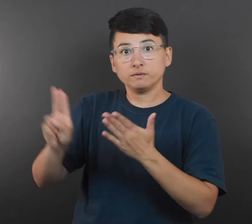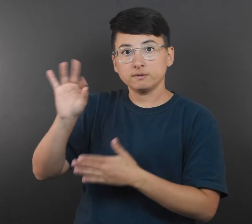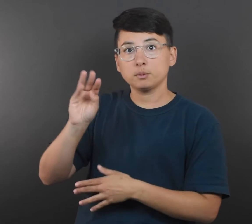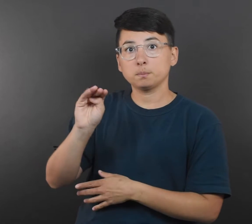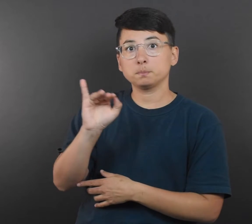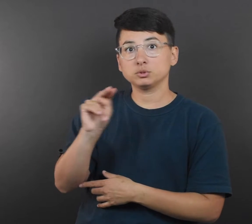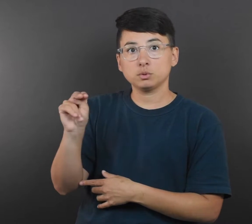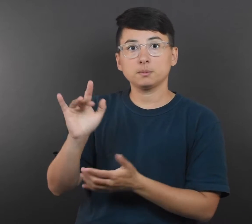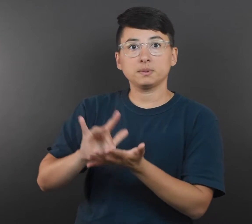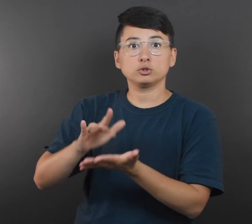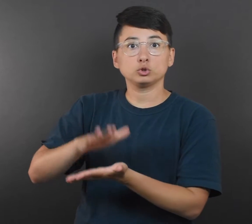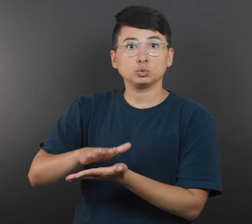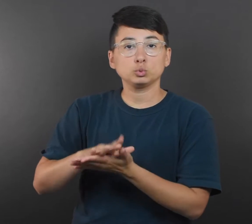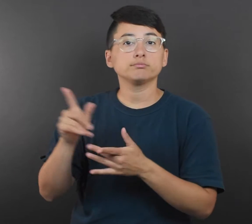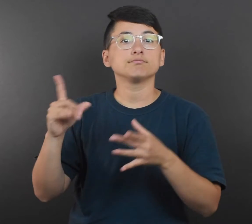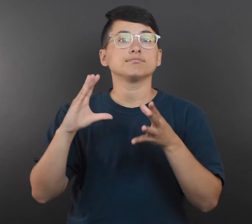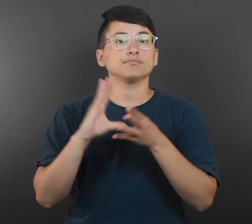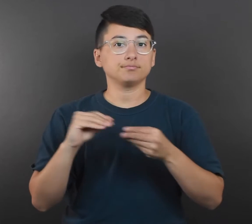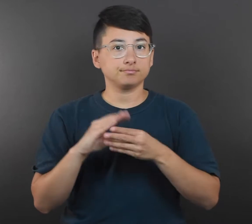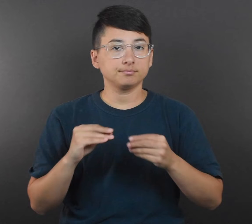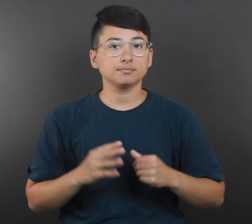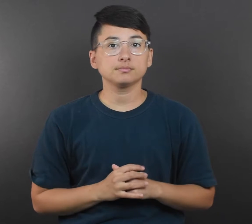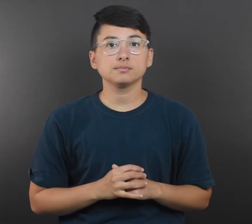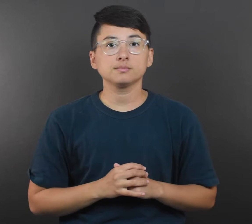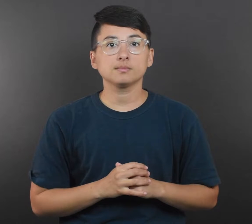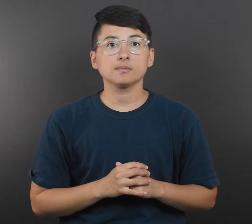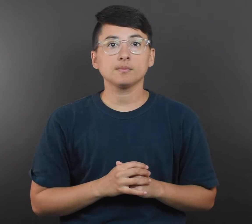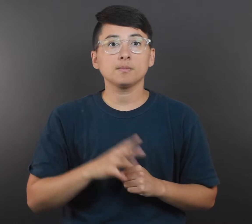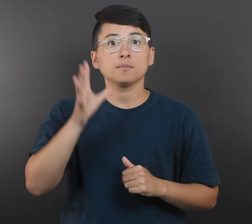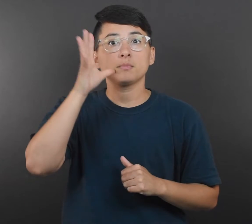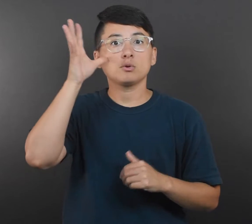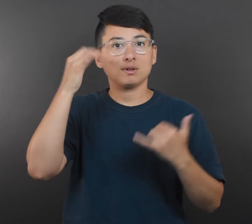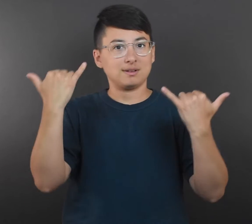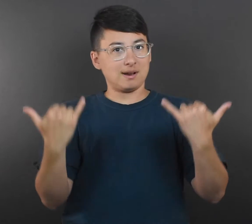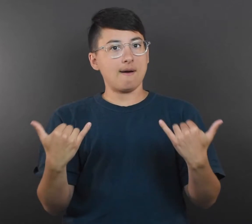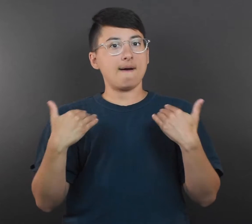and adjunct assistant professor of pediatrics at the University of Minnesota Medical School.